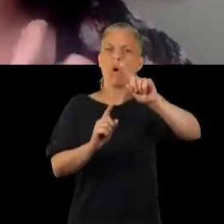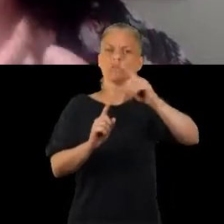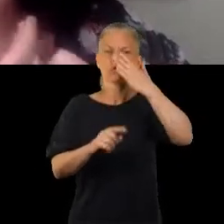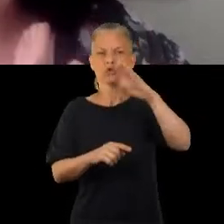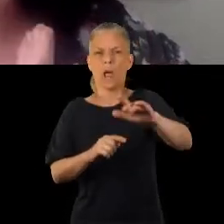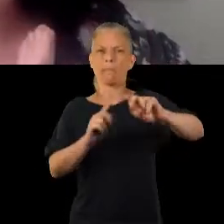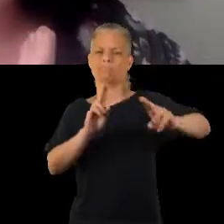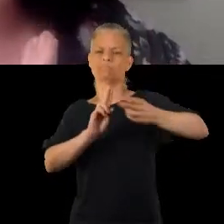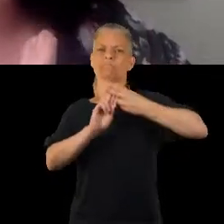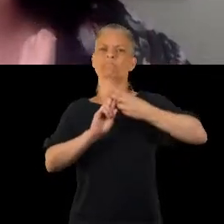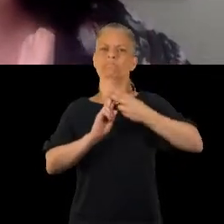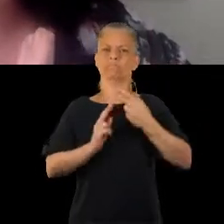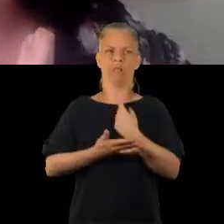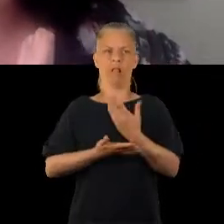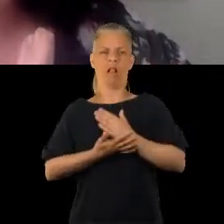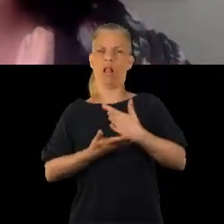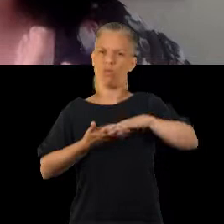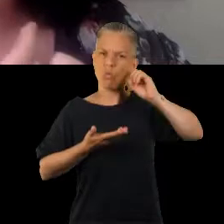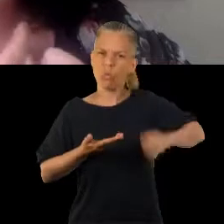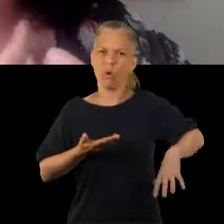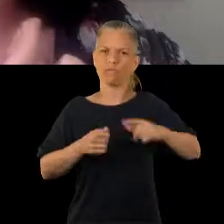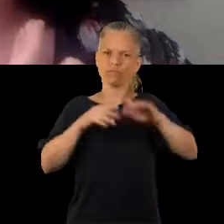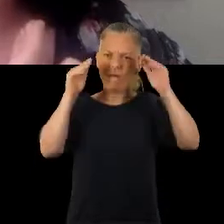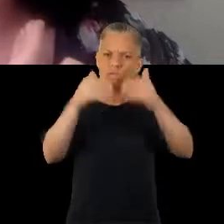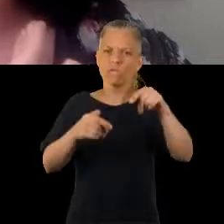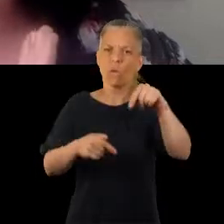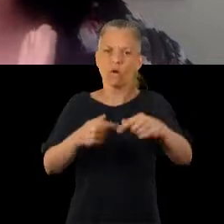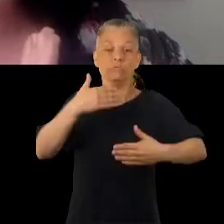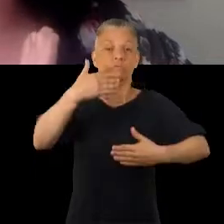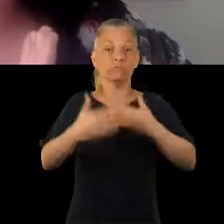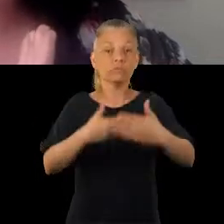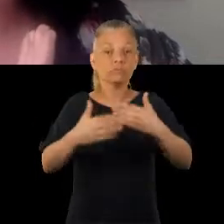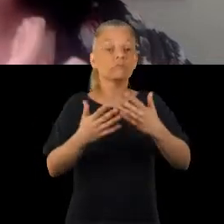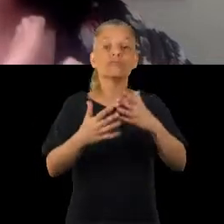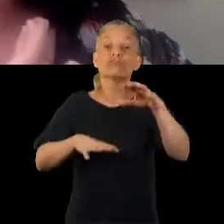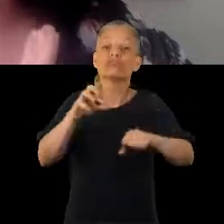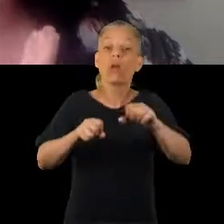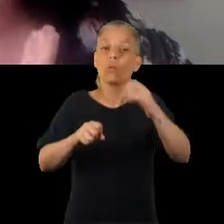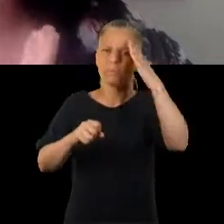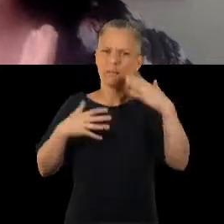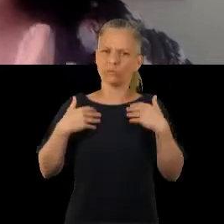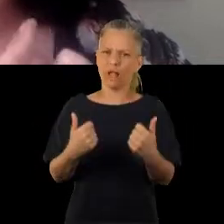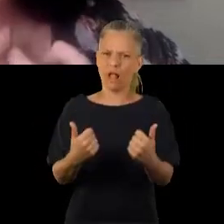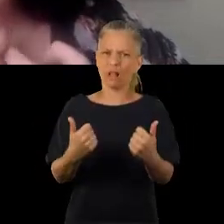humanise the experience of mental health and have the chance to ask about things differently. And